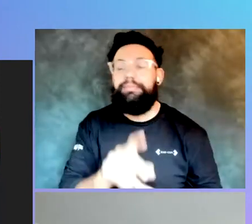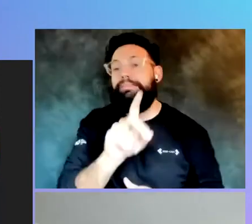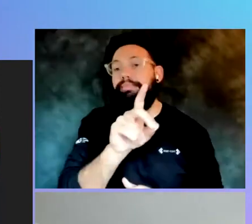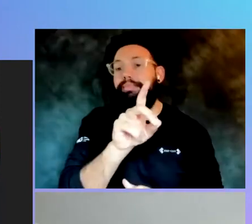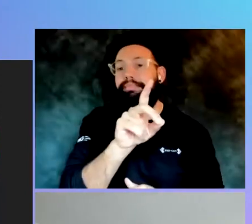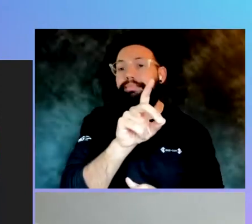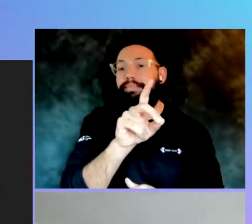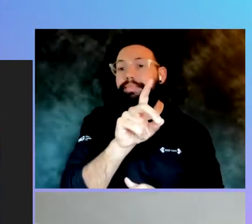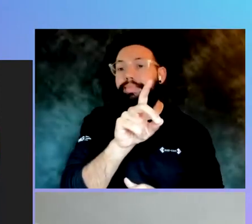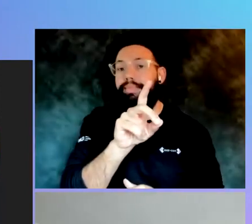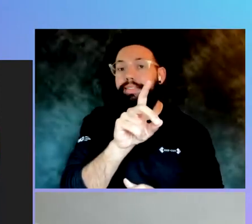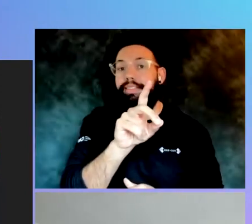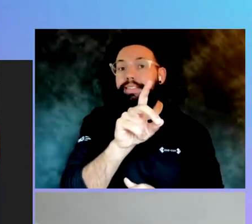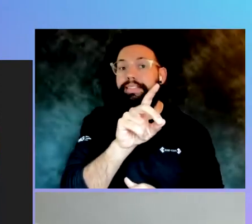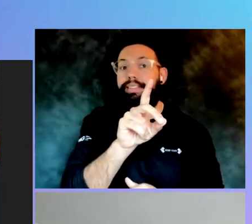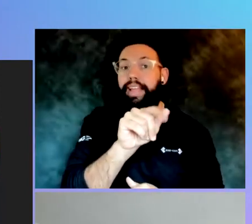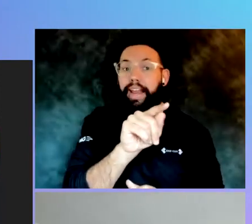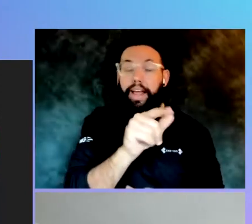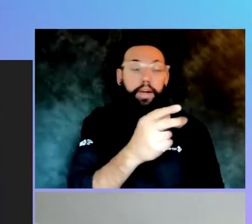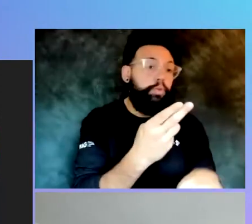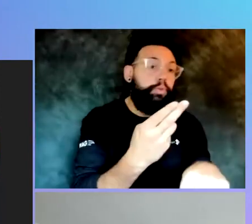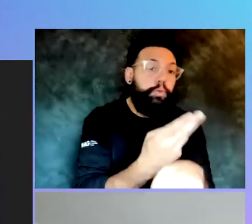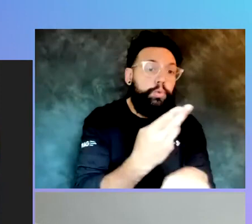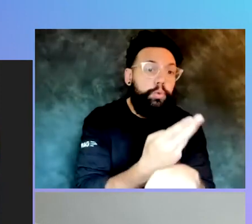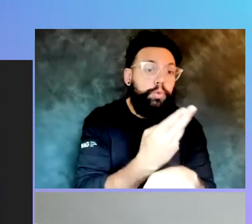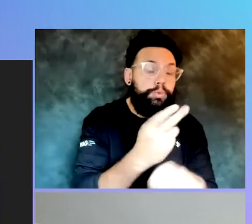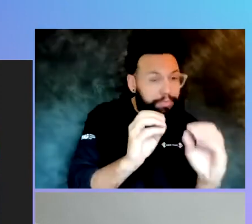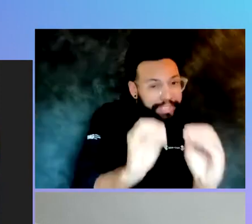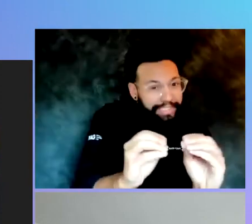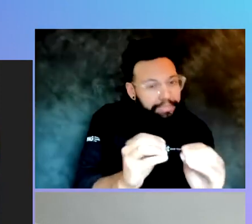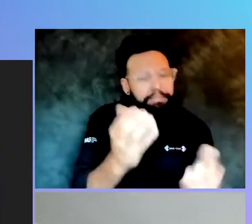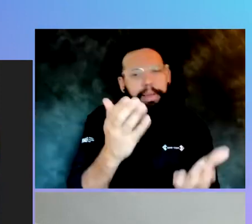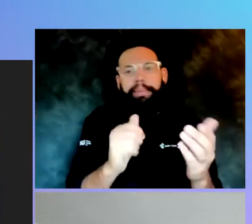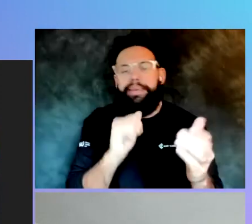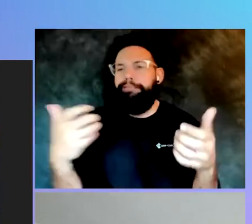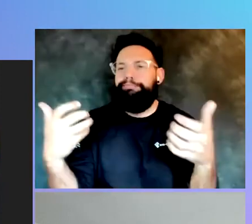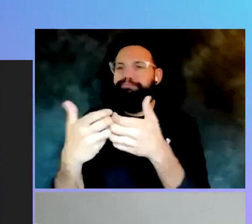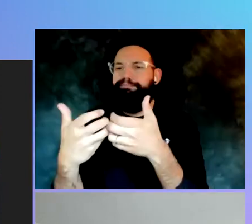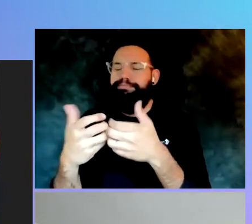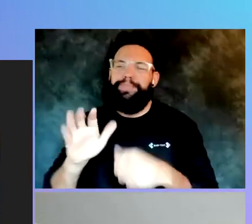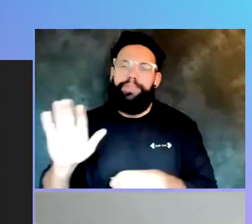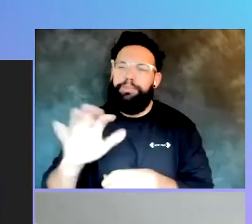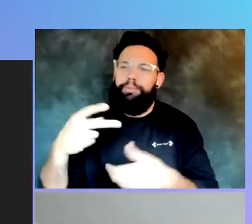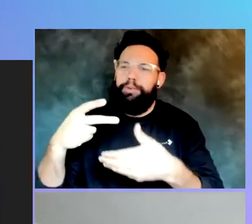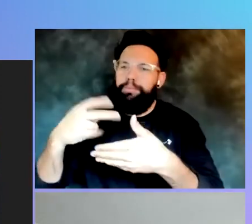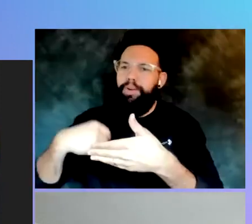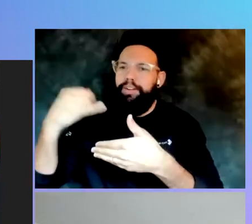diversity of your project. Out of all individuals, especially